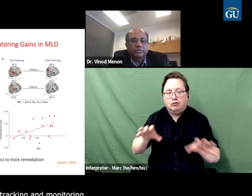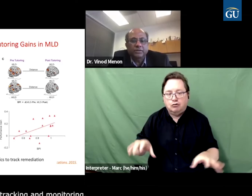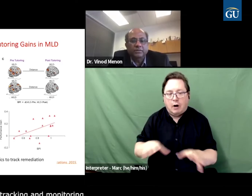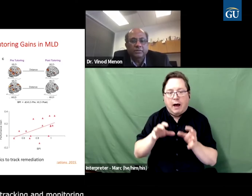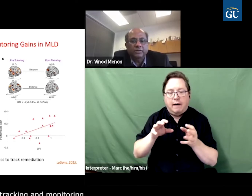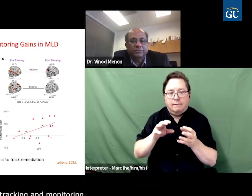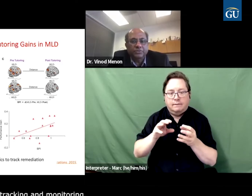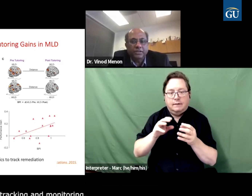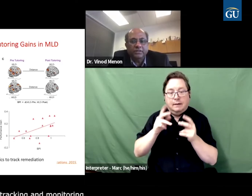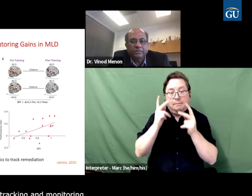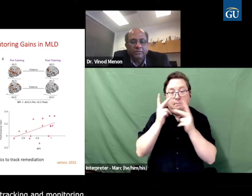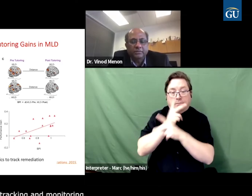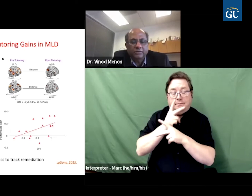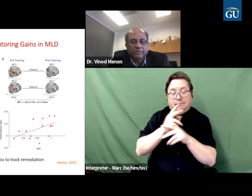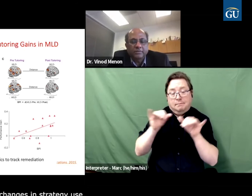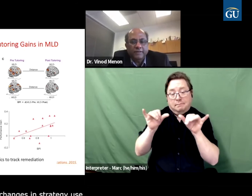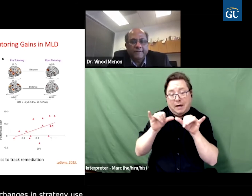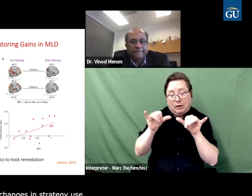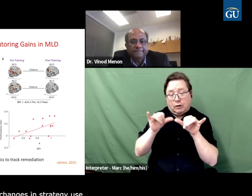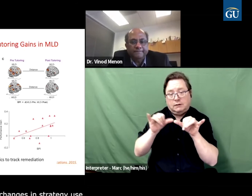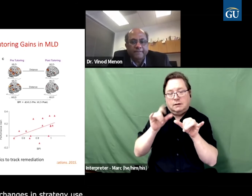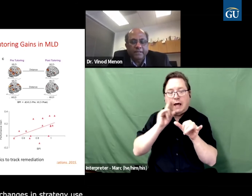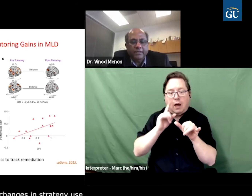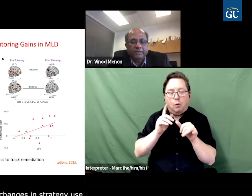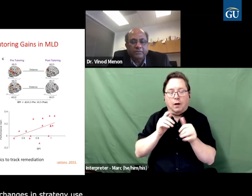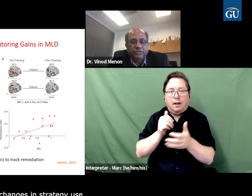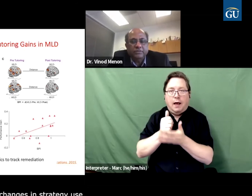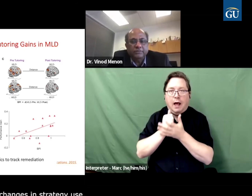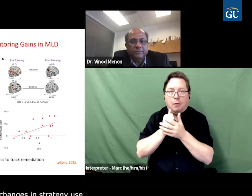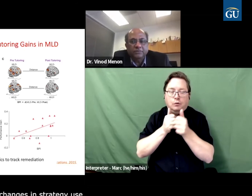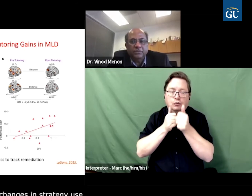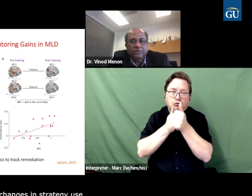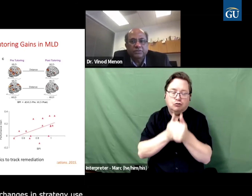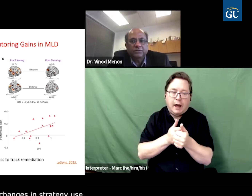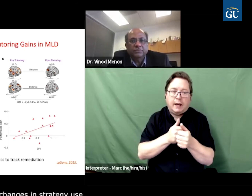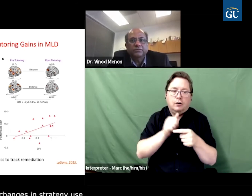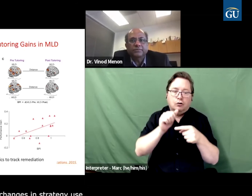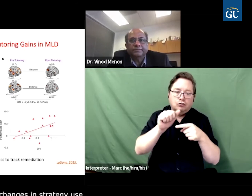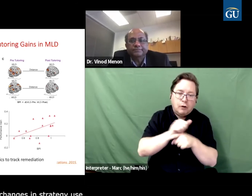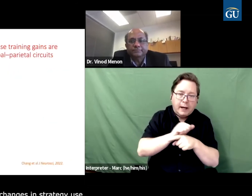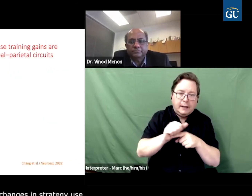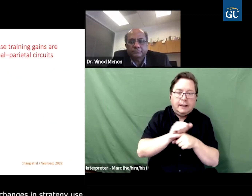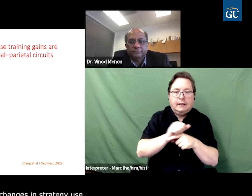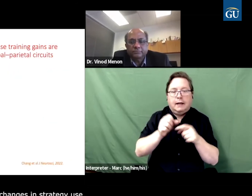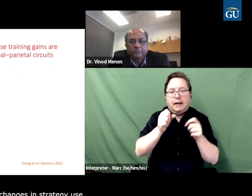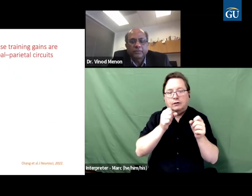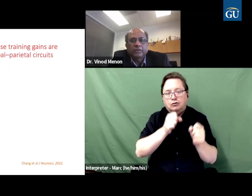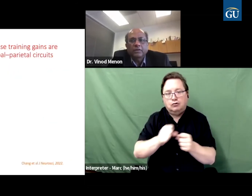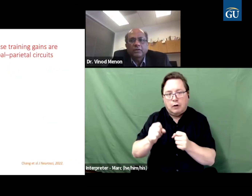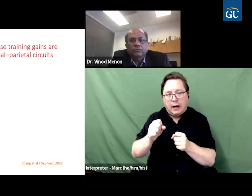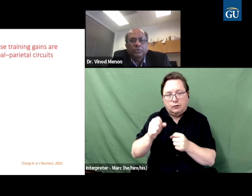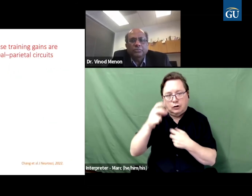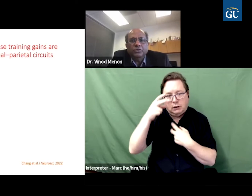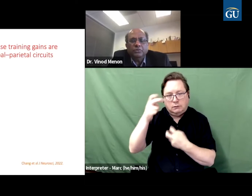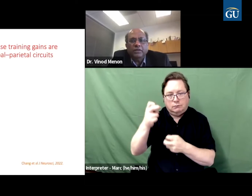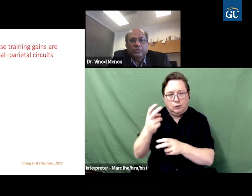tracking and monitoring training